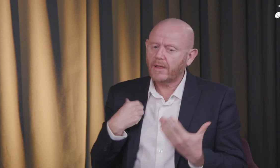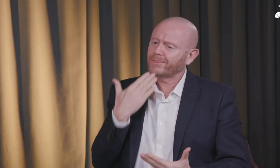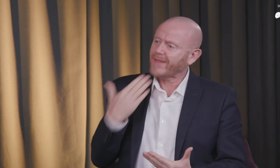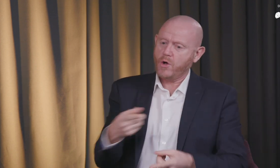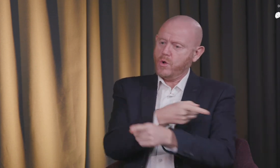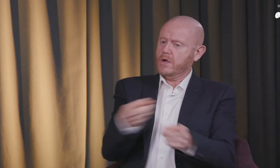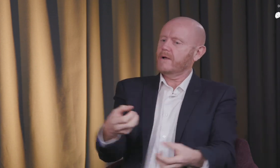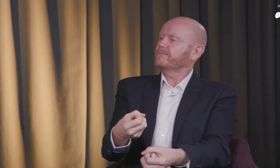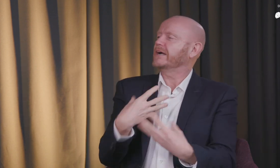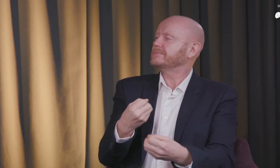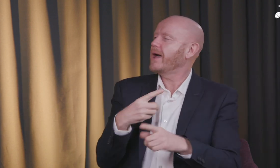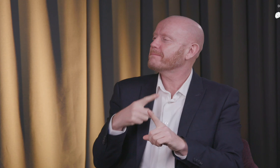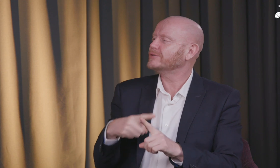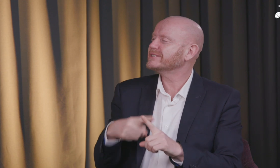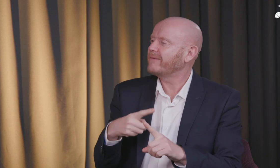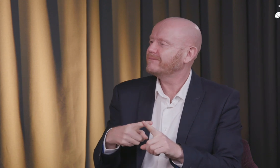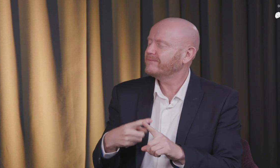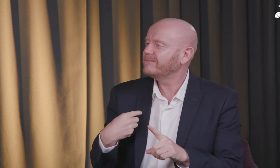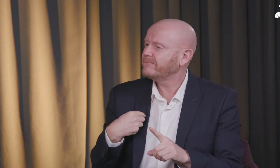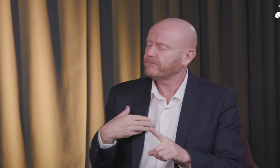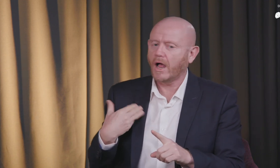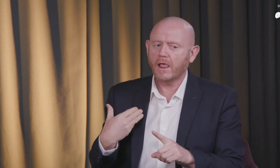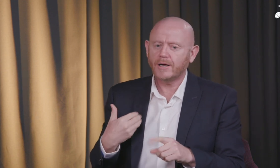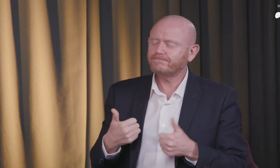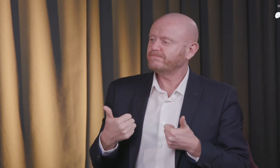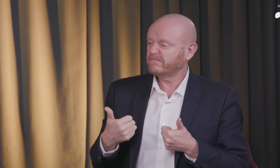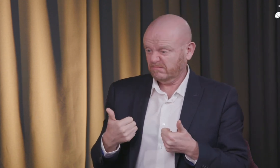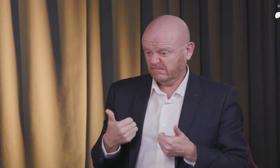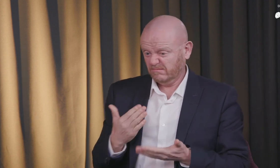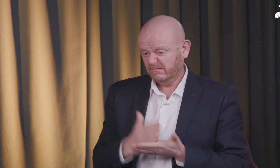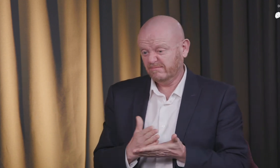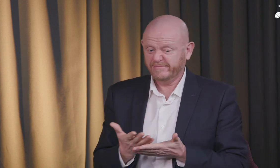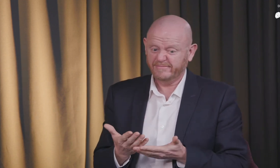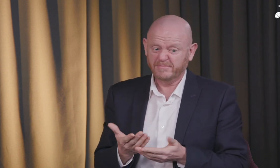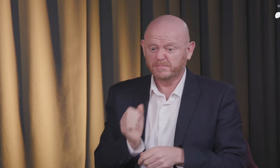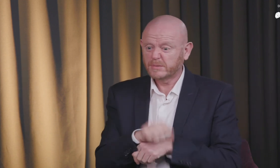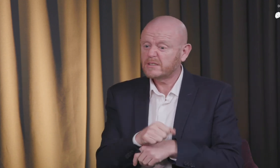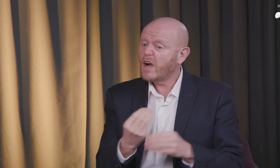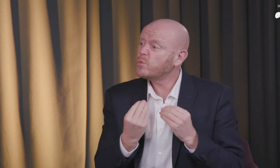I am thankful to those that have given positive feedback as it feels good. Really, it’s beaten education,